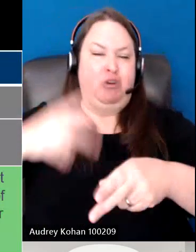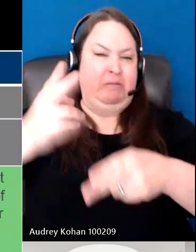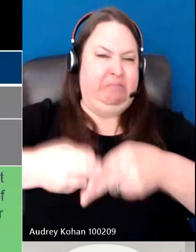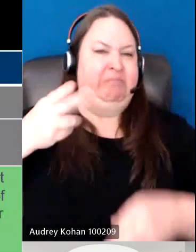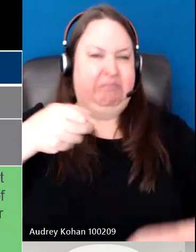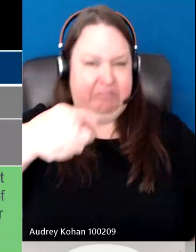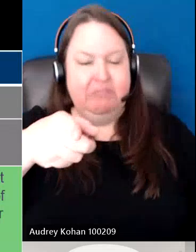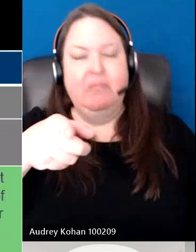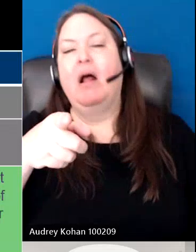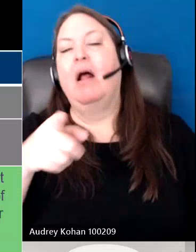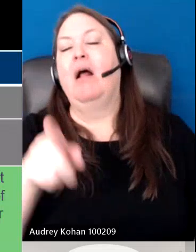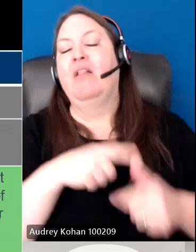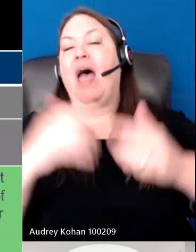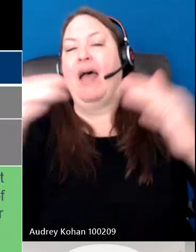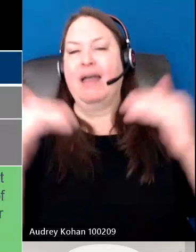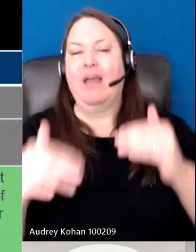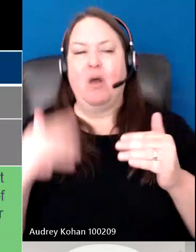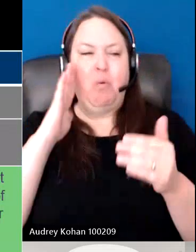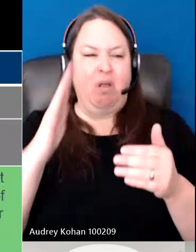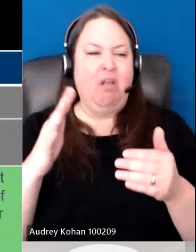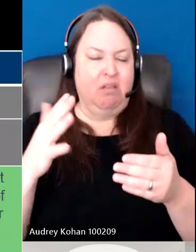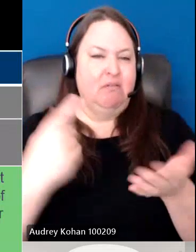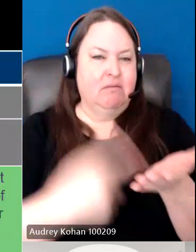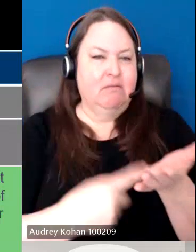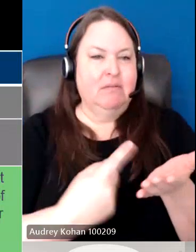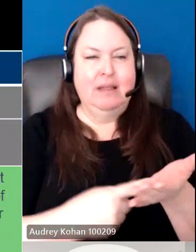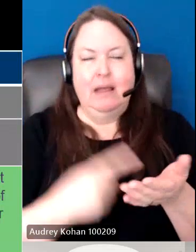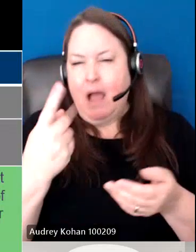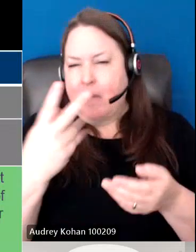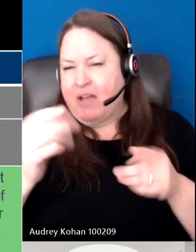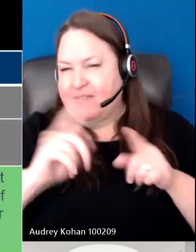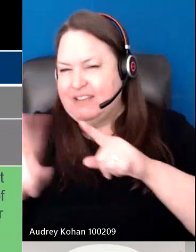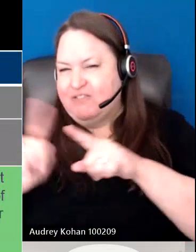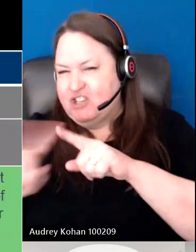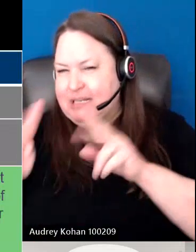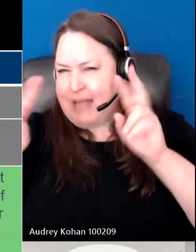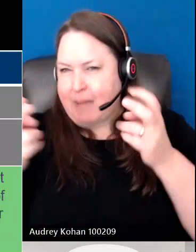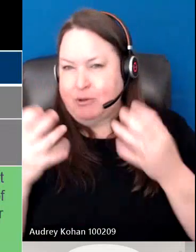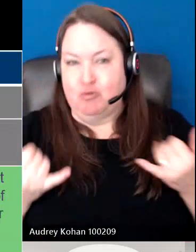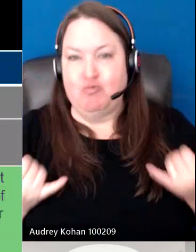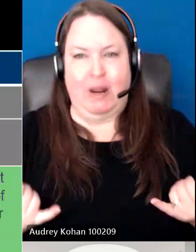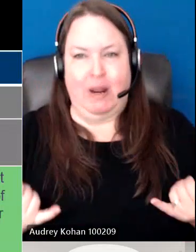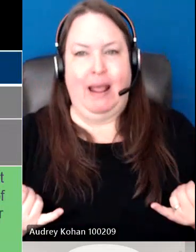going to uh cover a a couple of different topics today that's so it's going to be really exciting